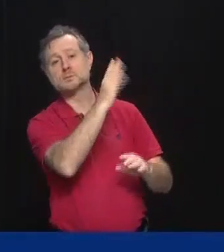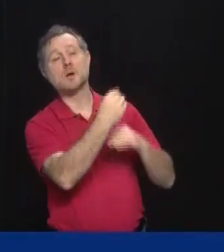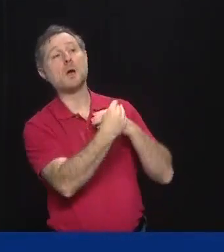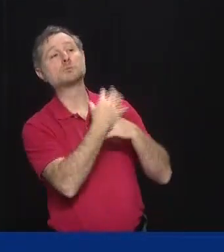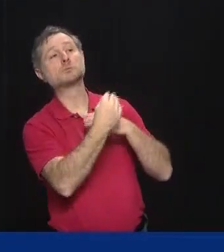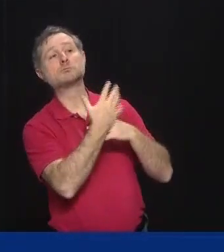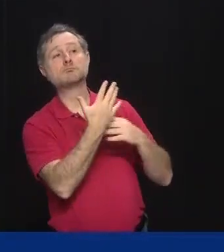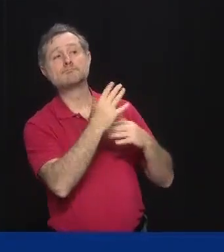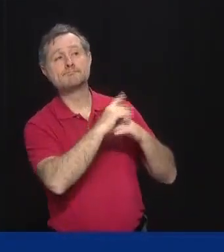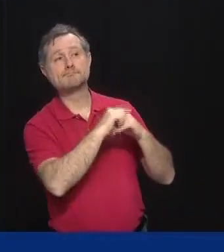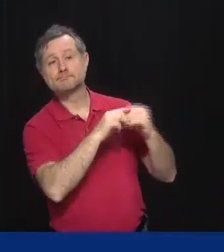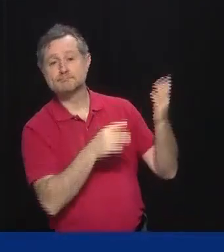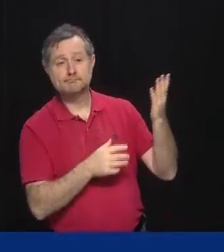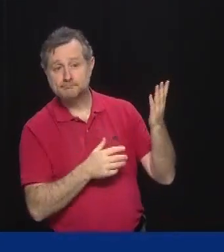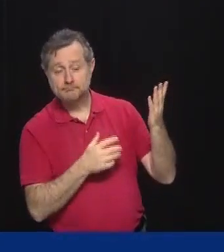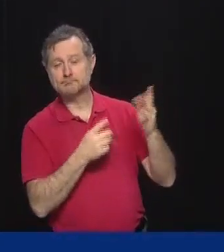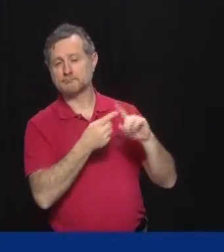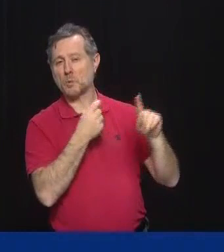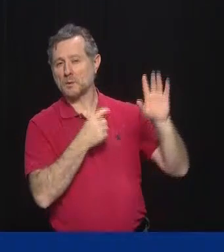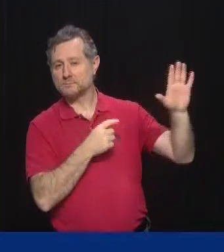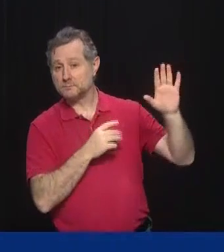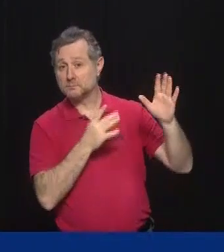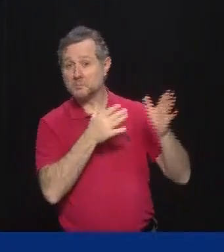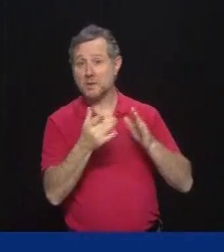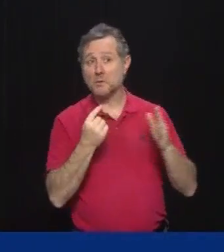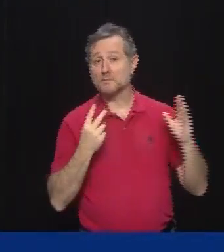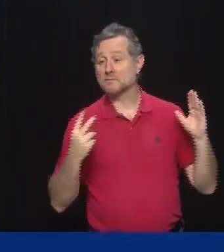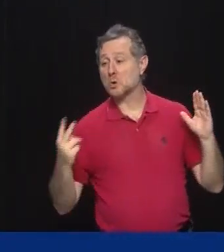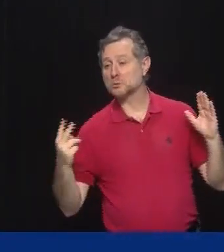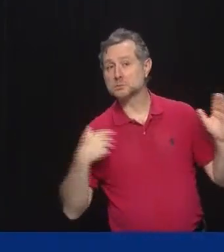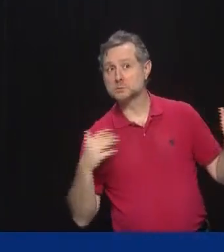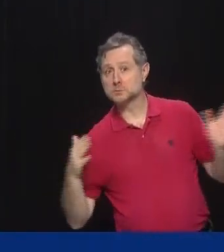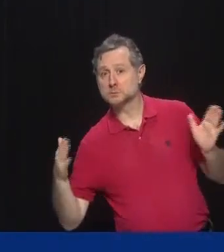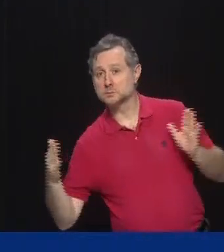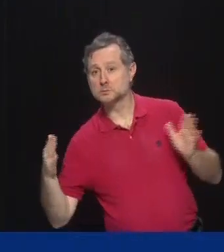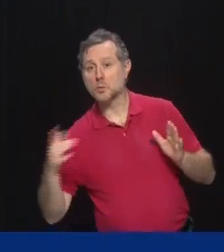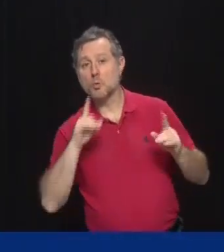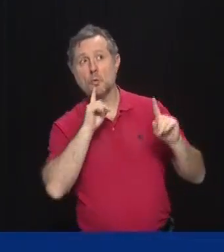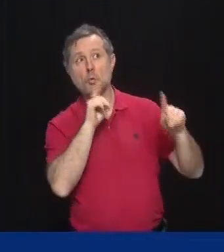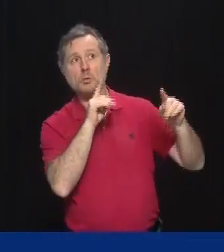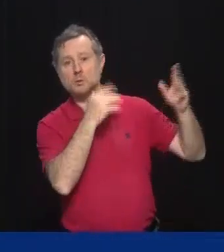THE CDC IS SET TO MEET NOVEMBER 2nd AND 3rd. THEN WE'LL BE LOOKING FORWARD TO